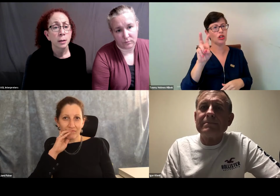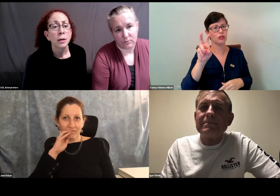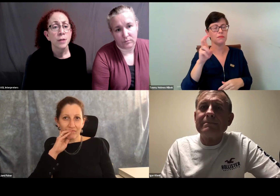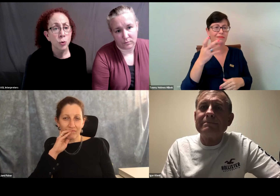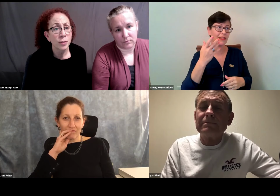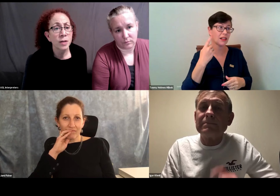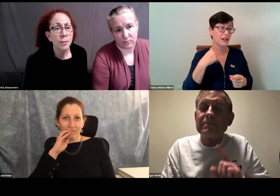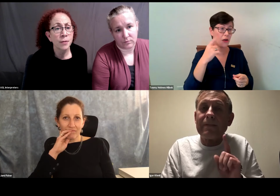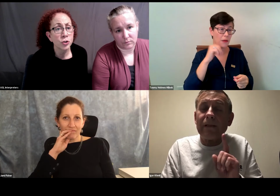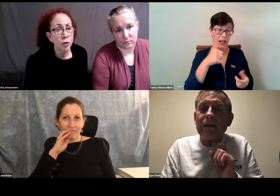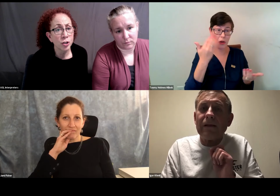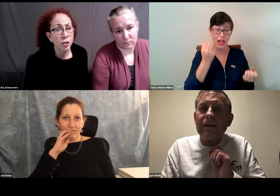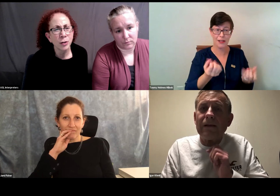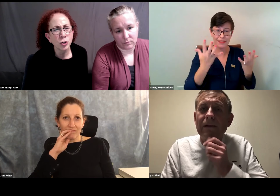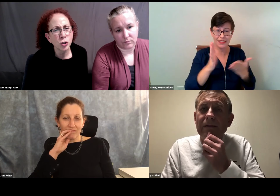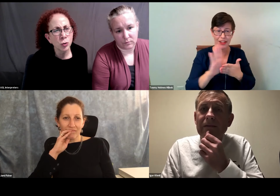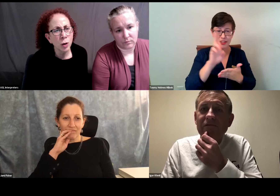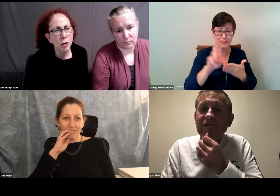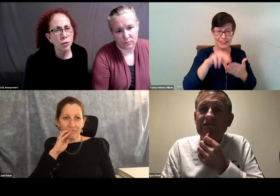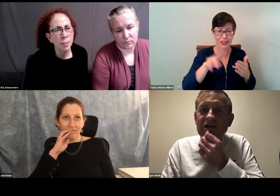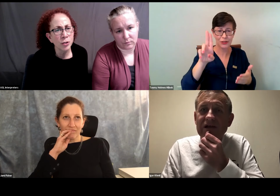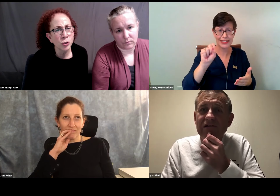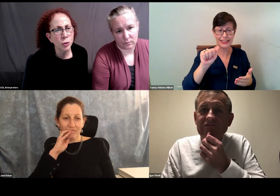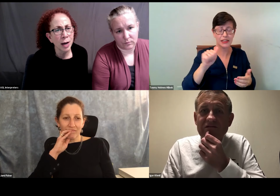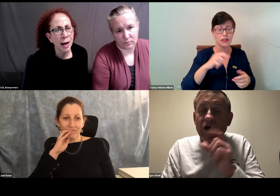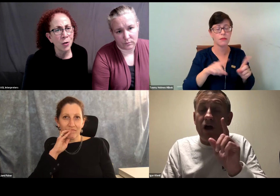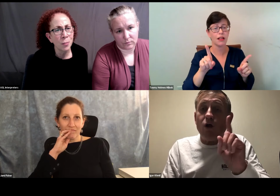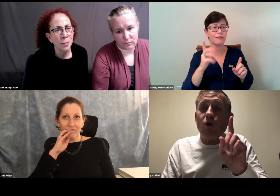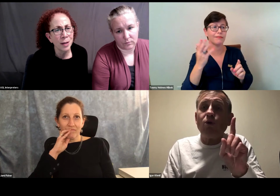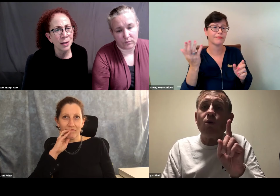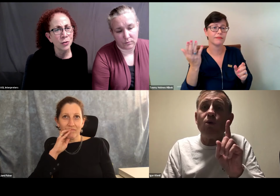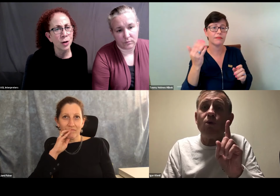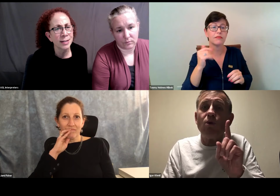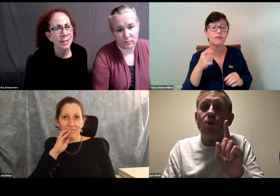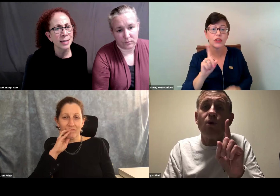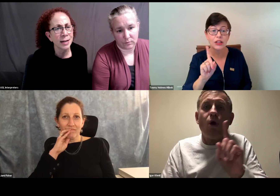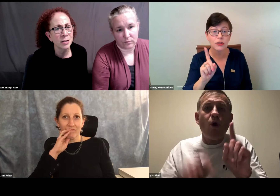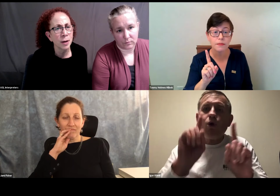They do have some type of instruction about 200 and much or how many in the United States but